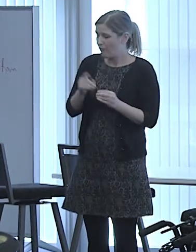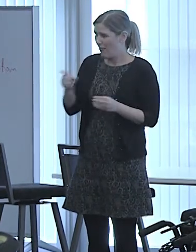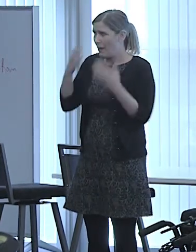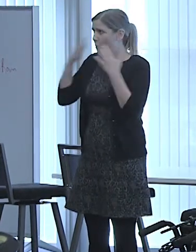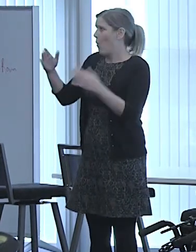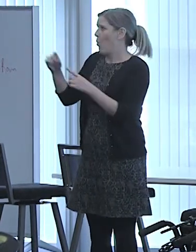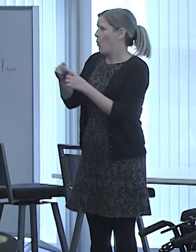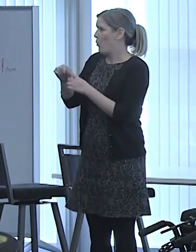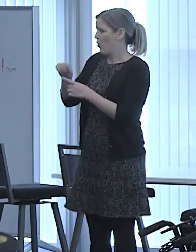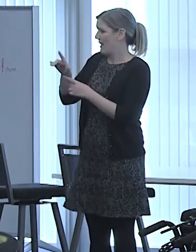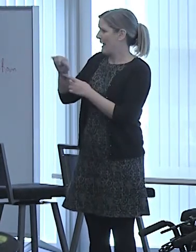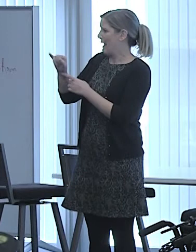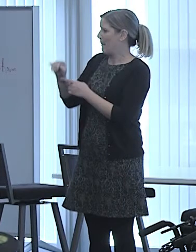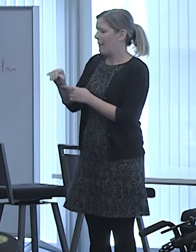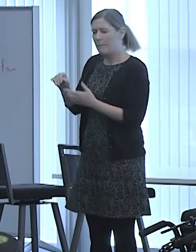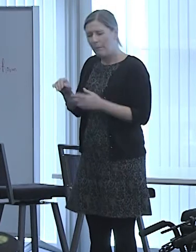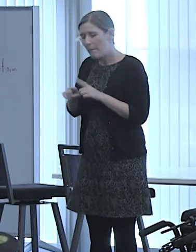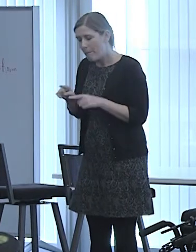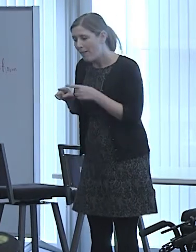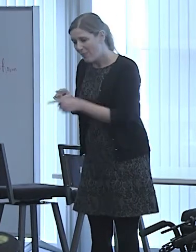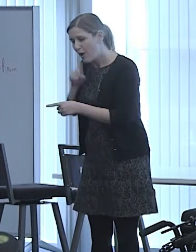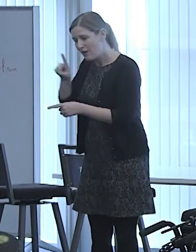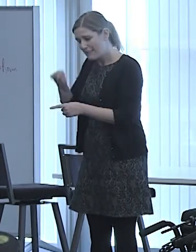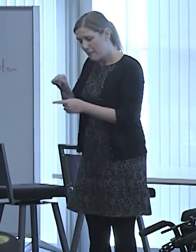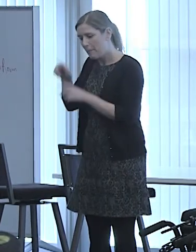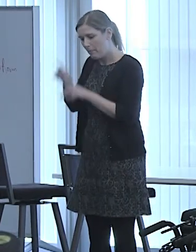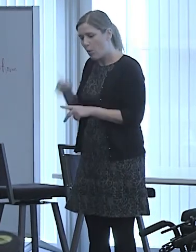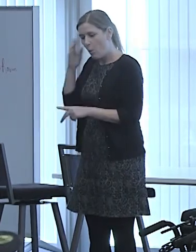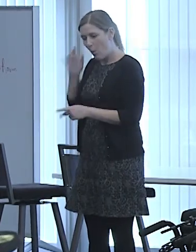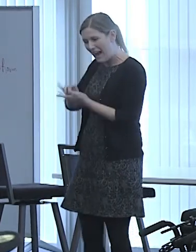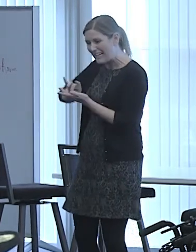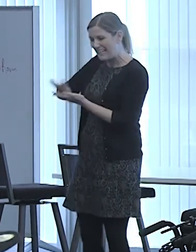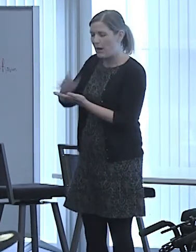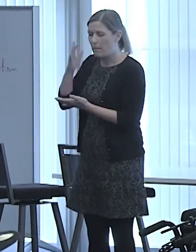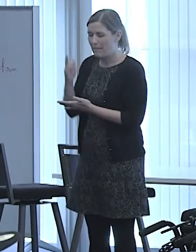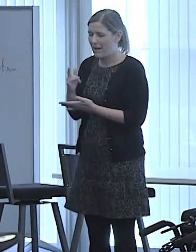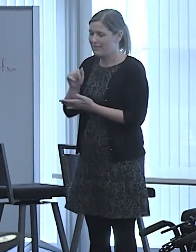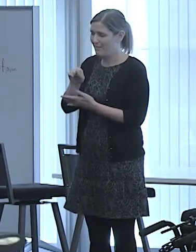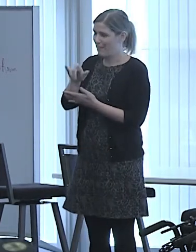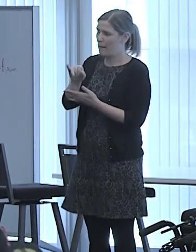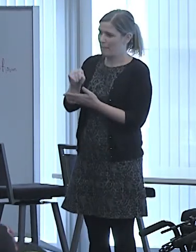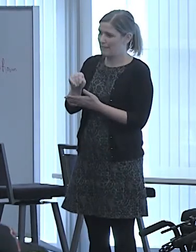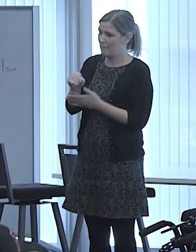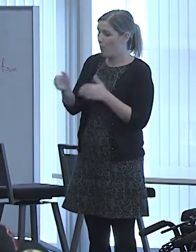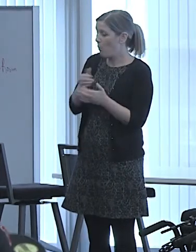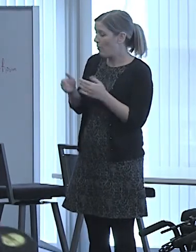They're a disabled person who's being kicked out because of able-ism, and that matters in our society.